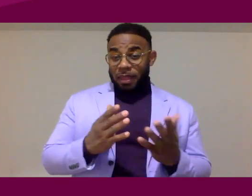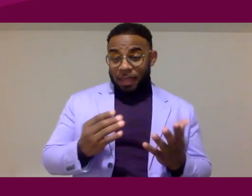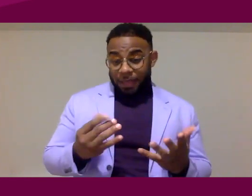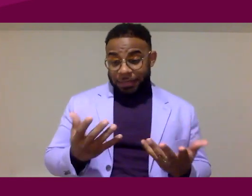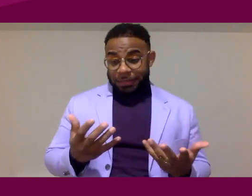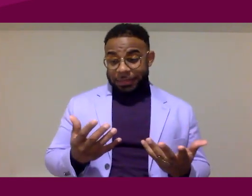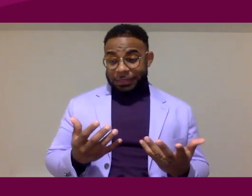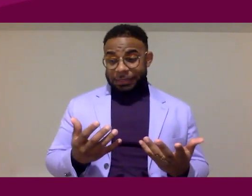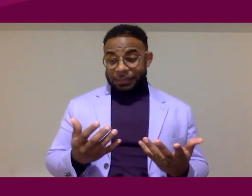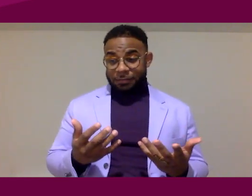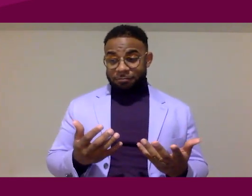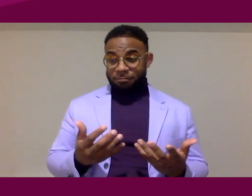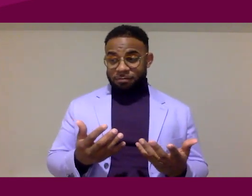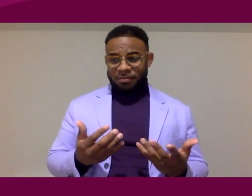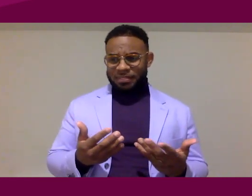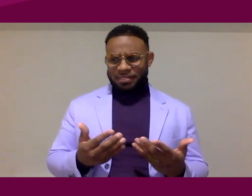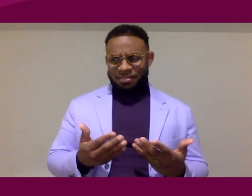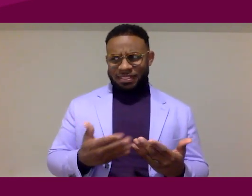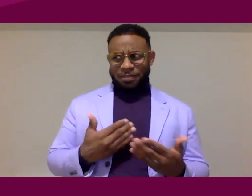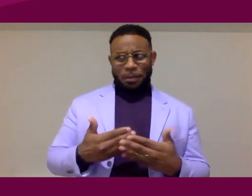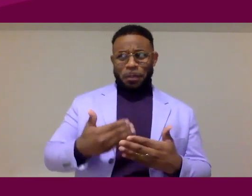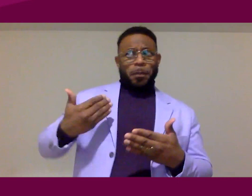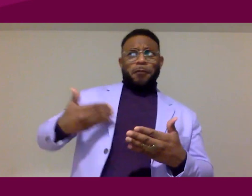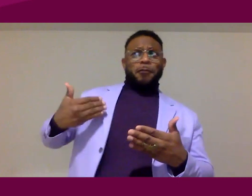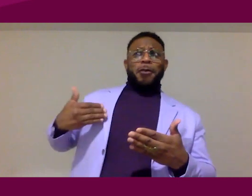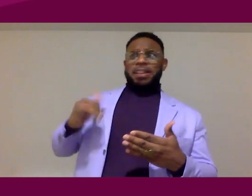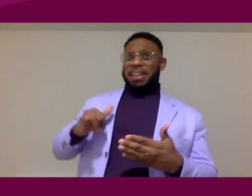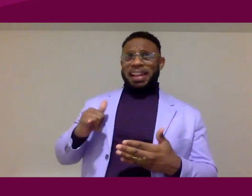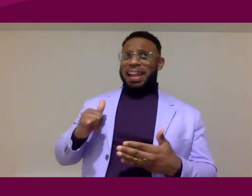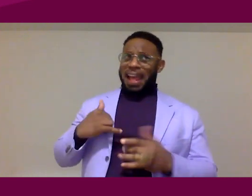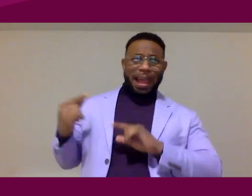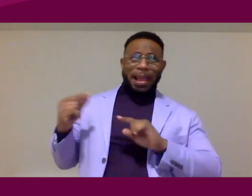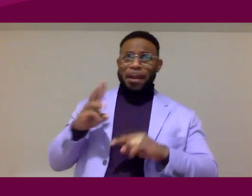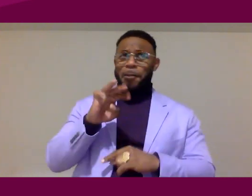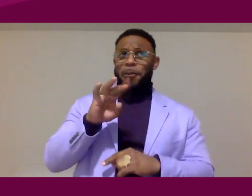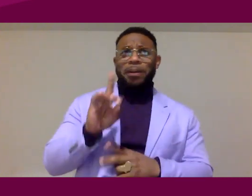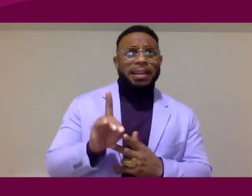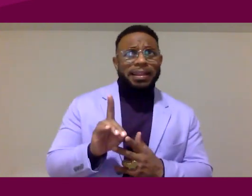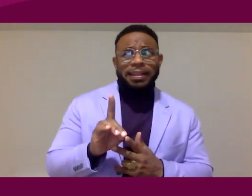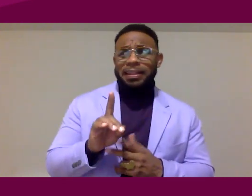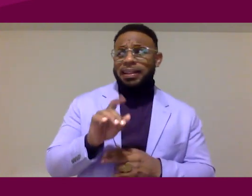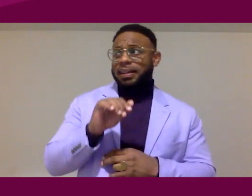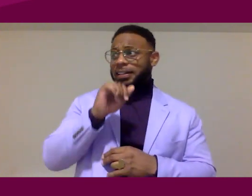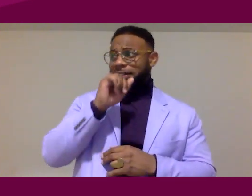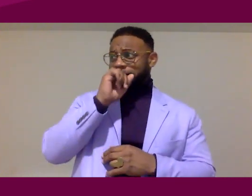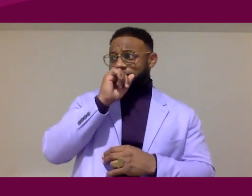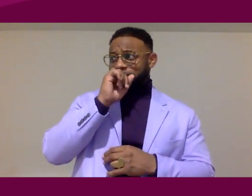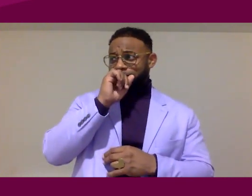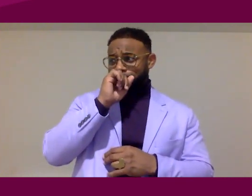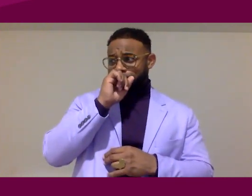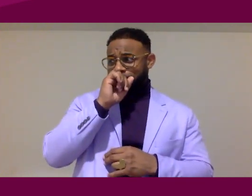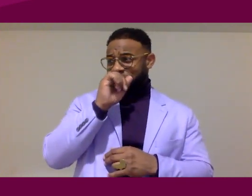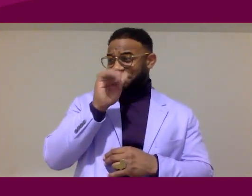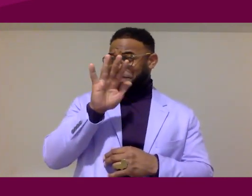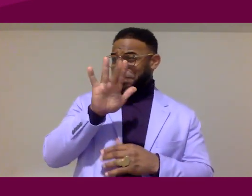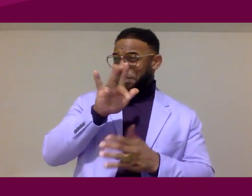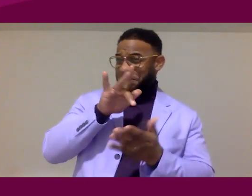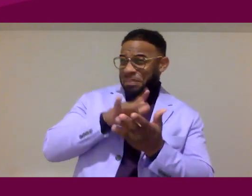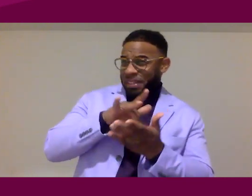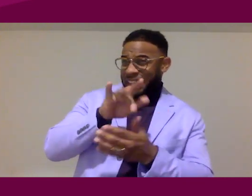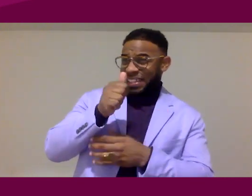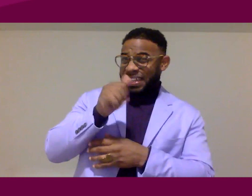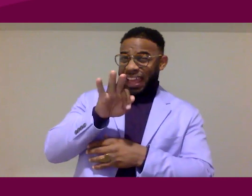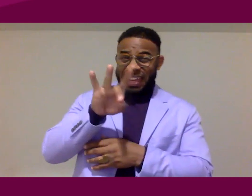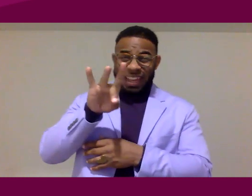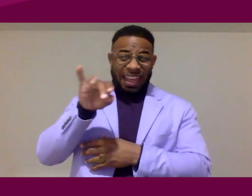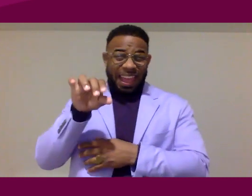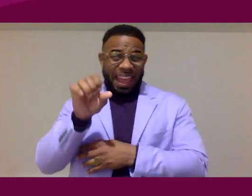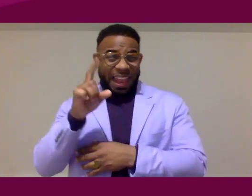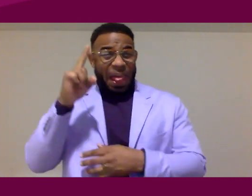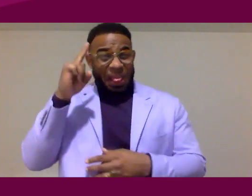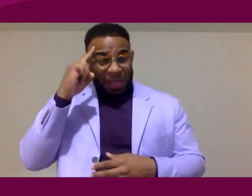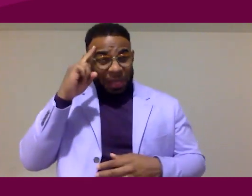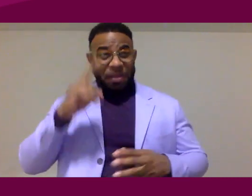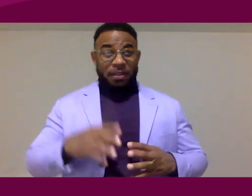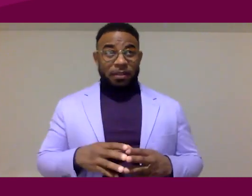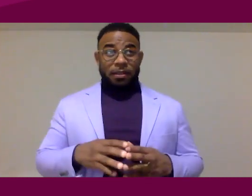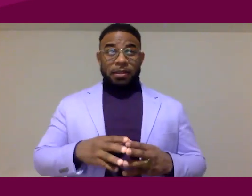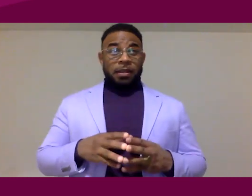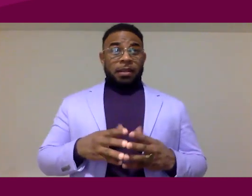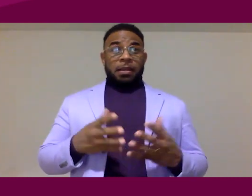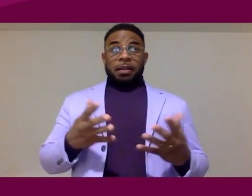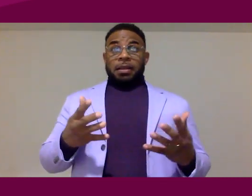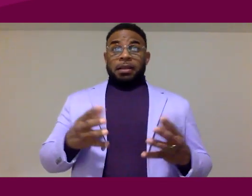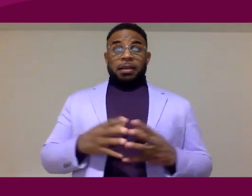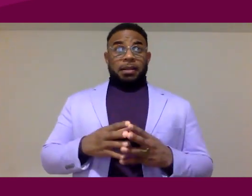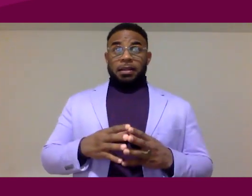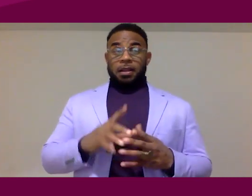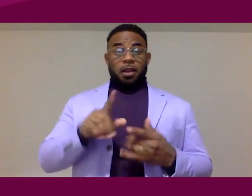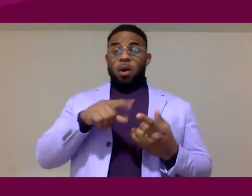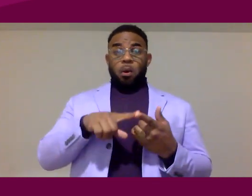And even before that, I mean I came to WID in the mid '80s I think, when Ed and Judy